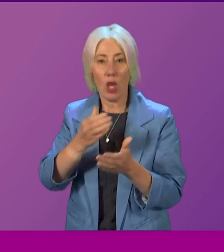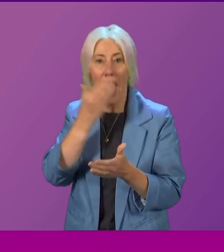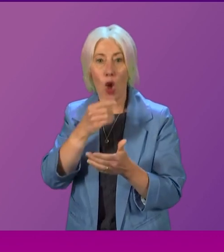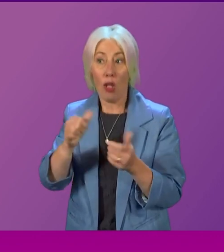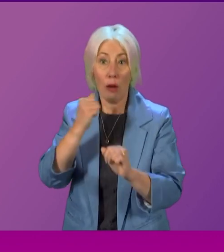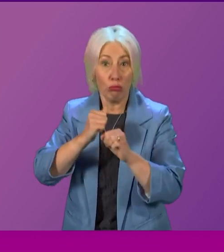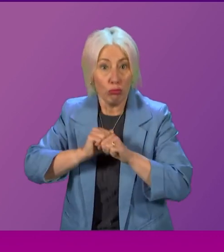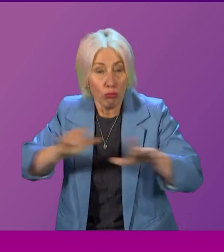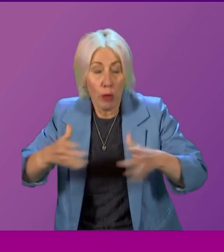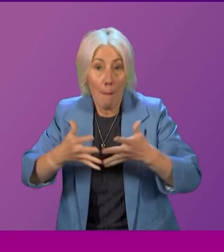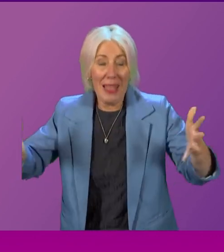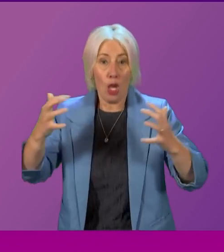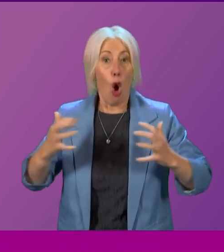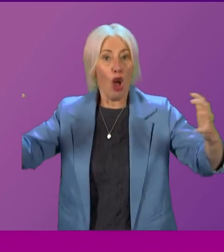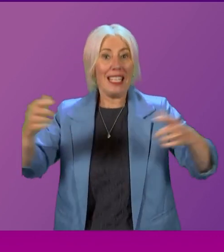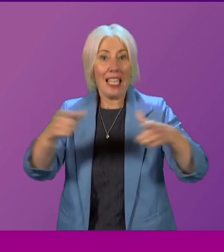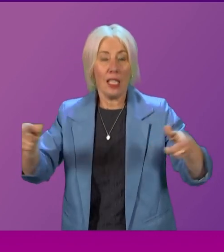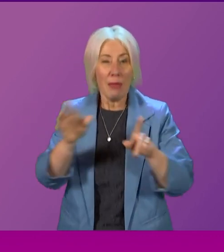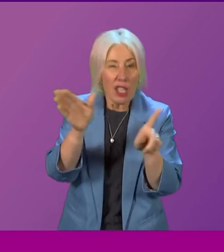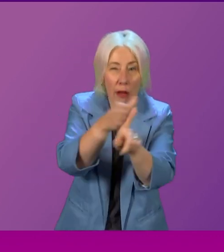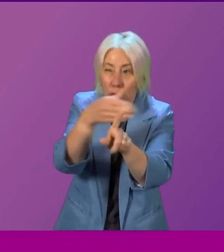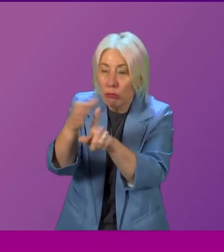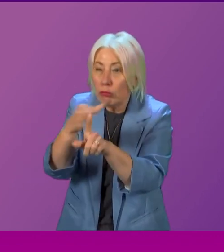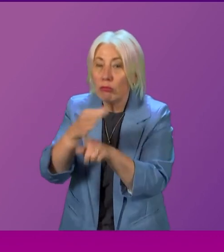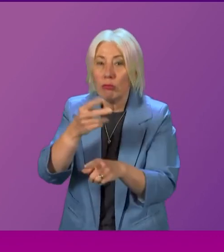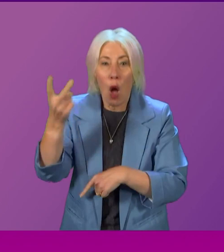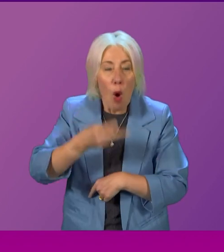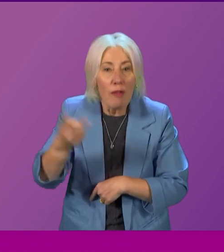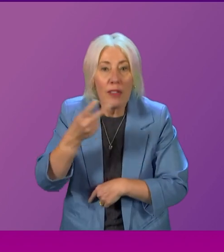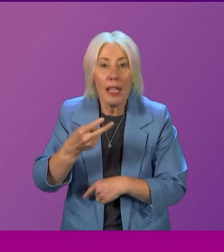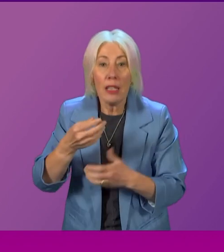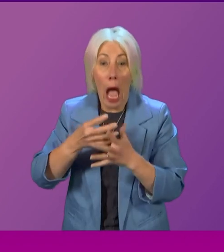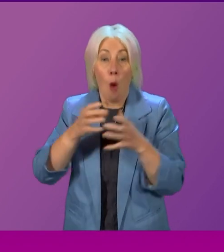of reaching a large audience, influencing how much and how often they consume alcohol.